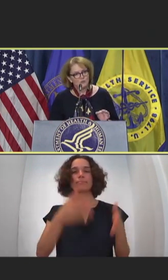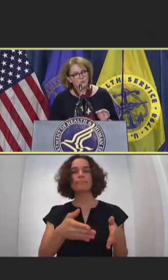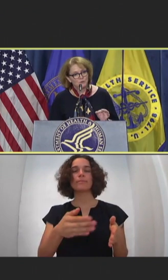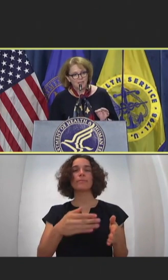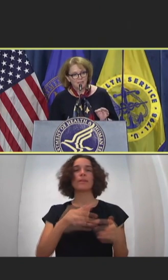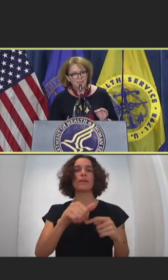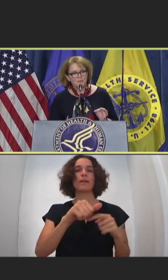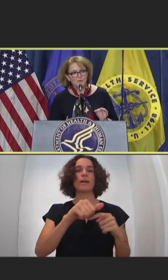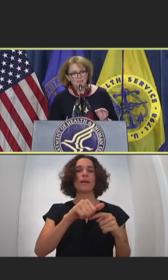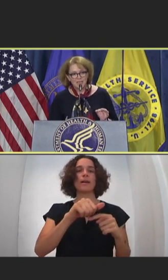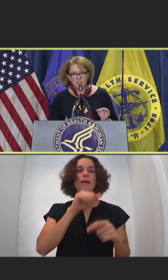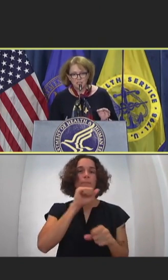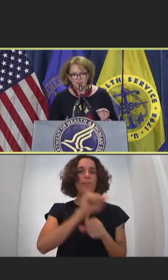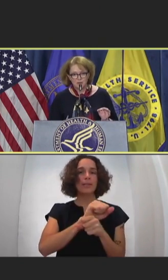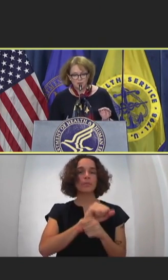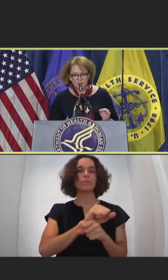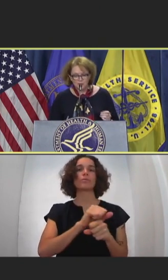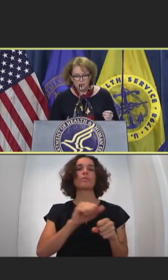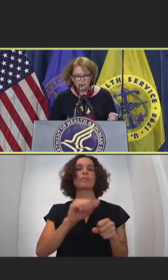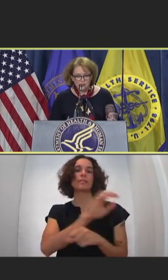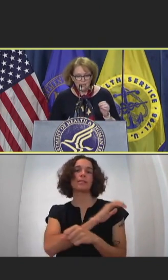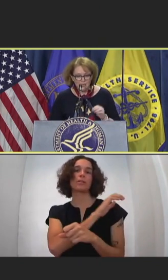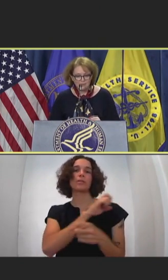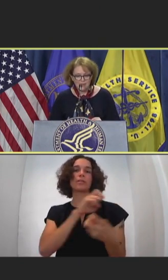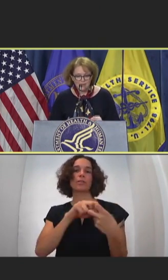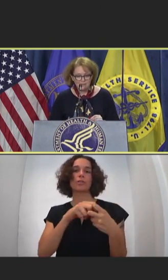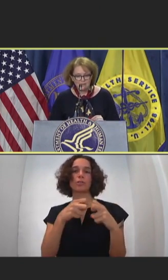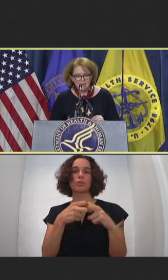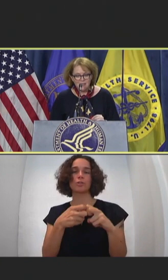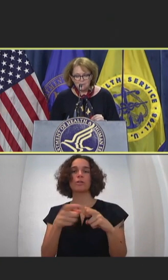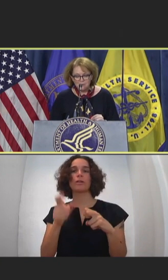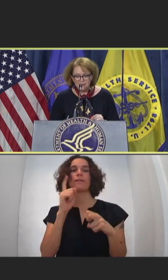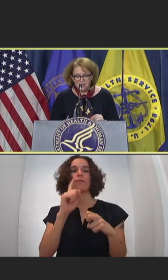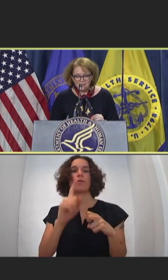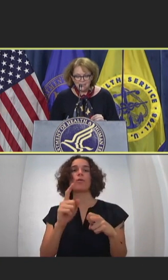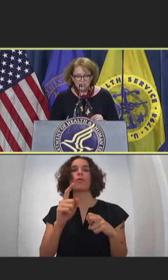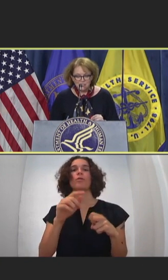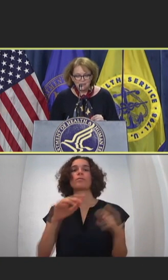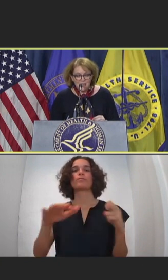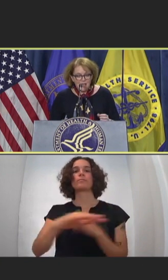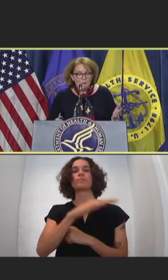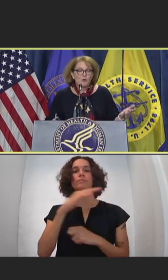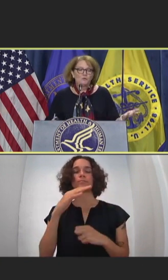related to implementation of universal adult hepatitis B vaccination. Or really,